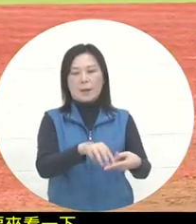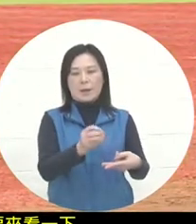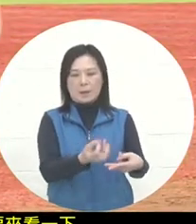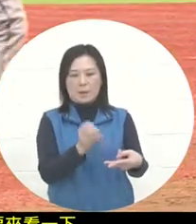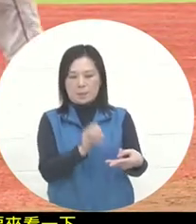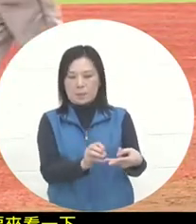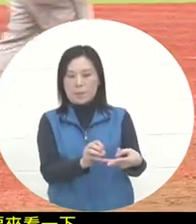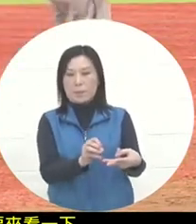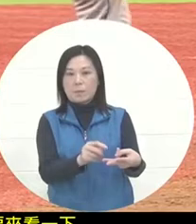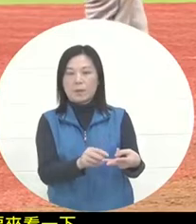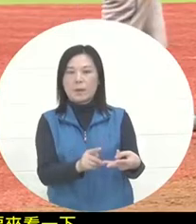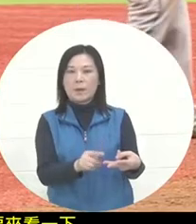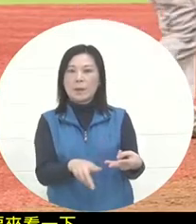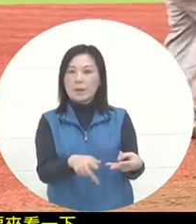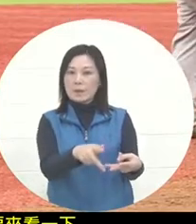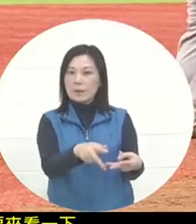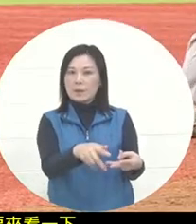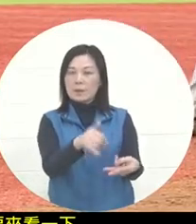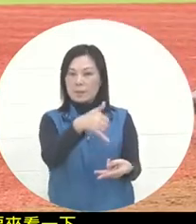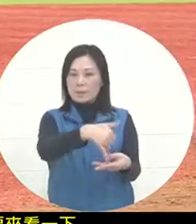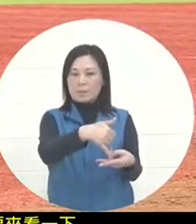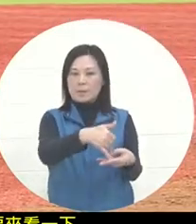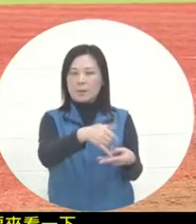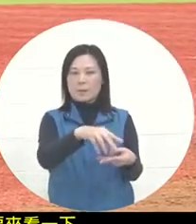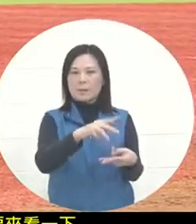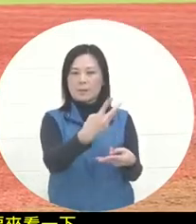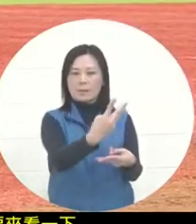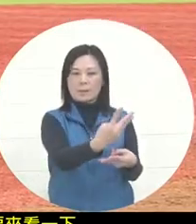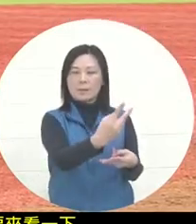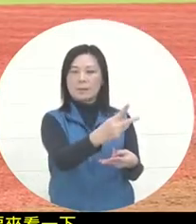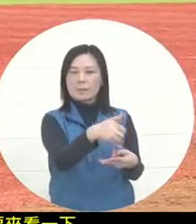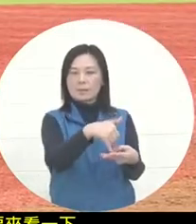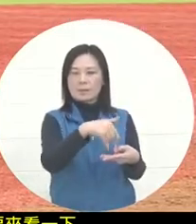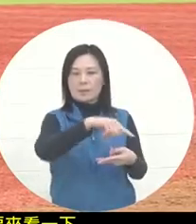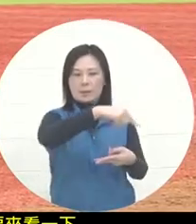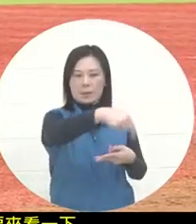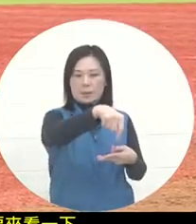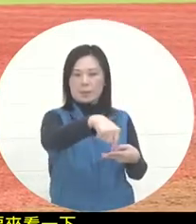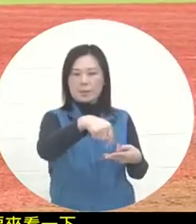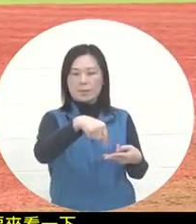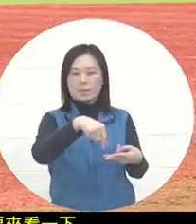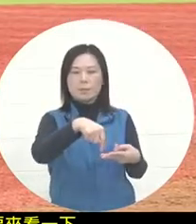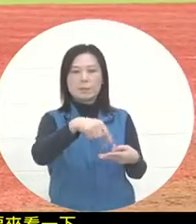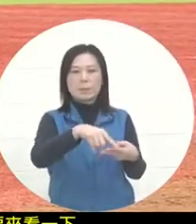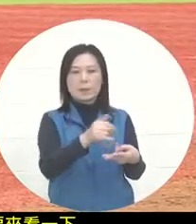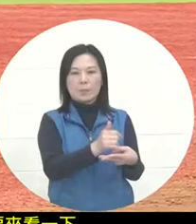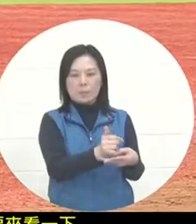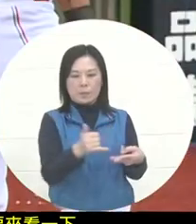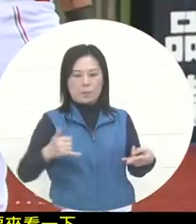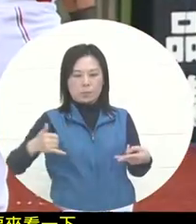The runner is very skillful. From behind the third hand, there is a space left for the base to slide in.